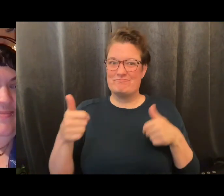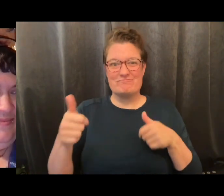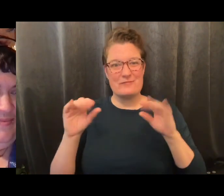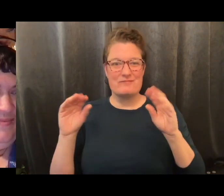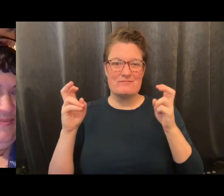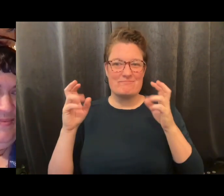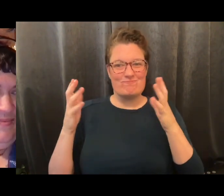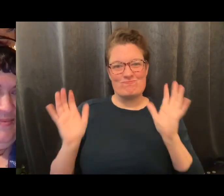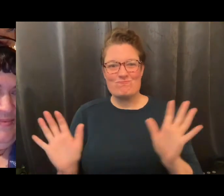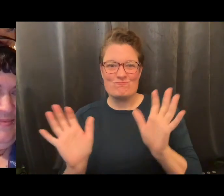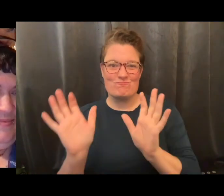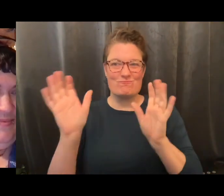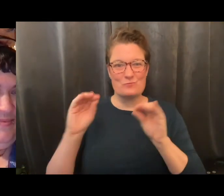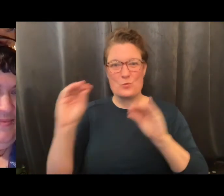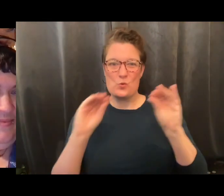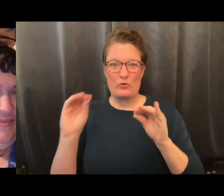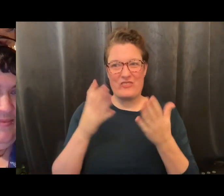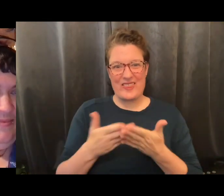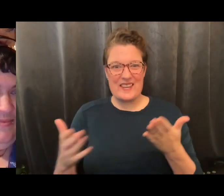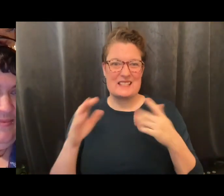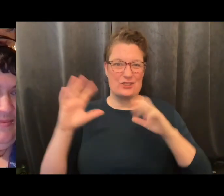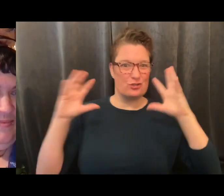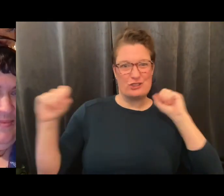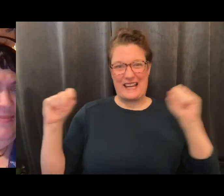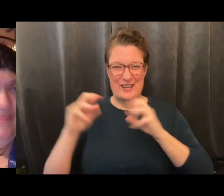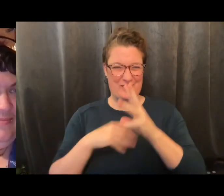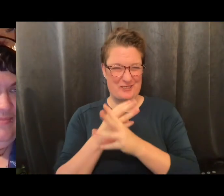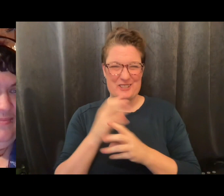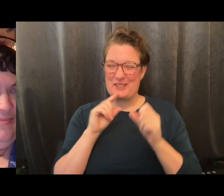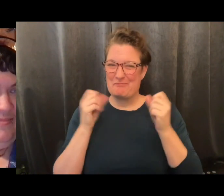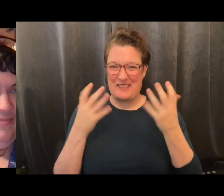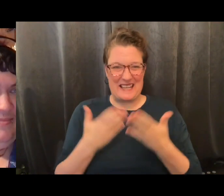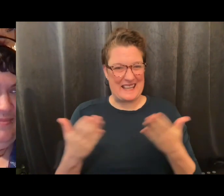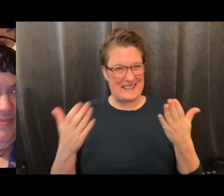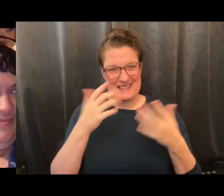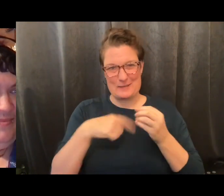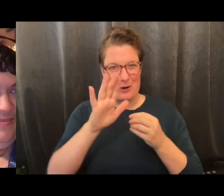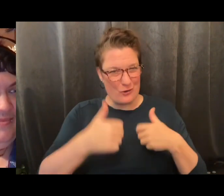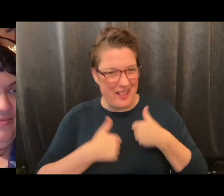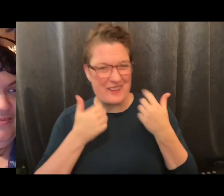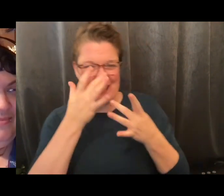things about you and your life. And when you started being in this role at the, at Jewish Voice for Peace